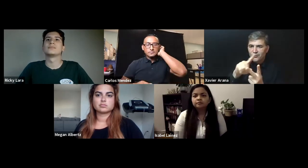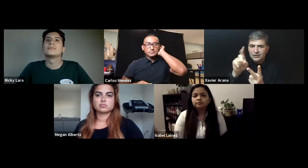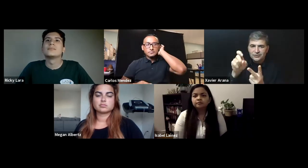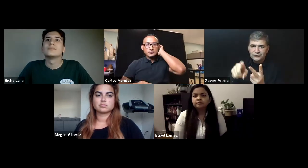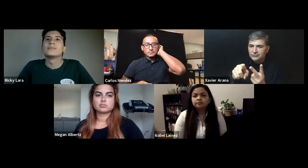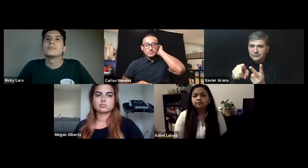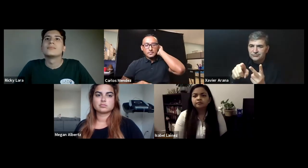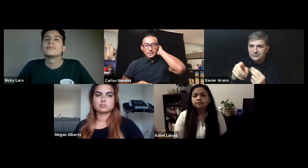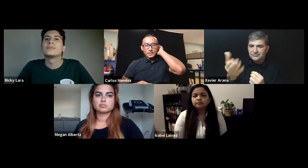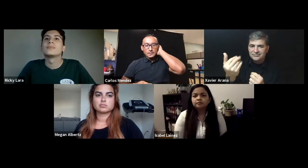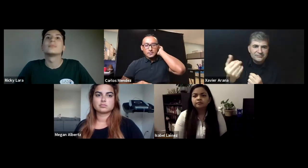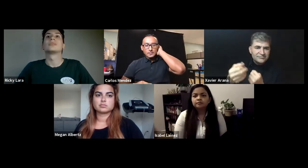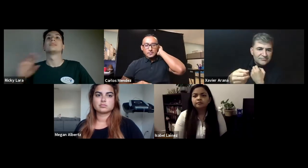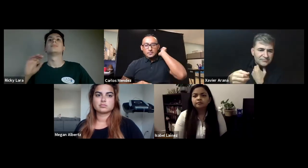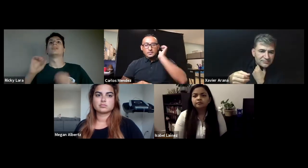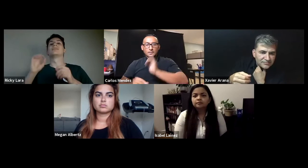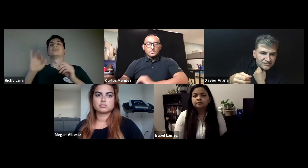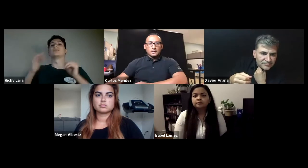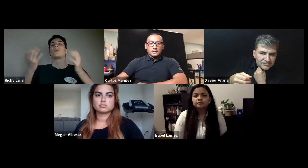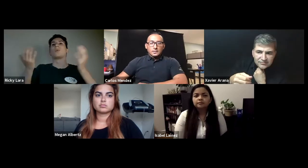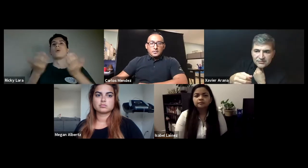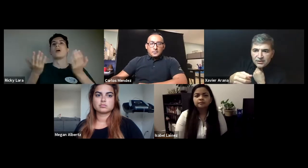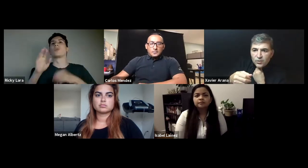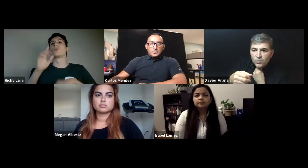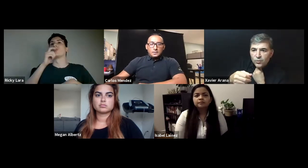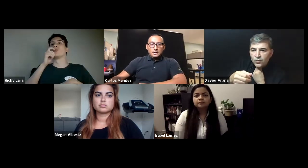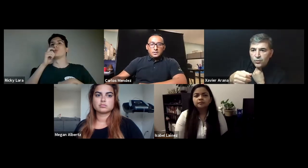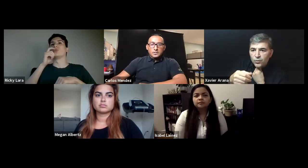I forgot what the second part was. Was there anything else?